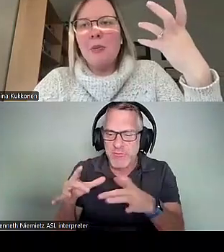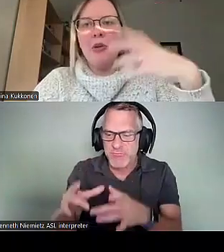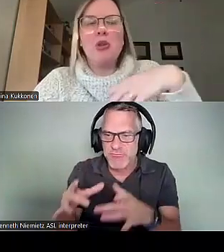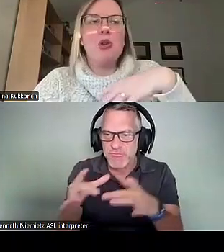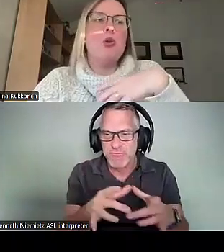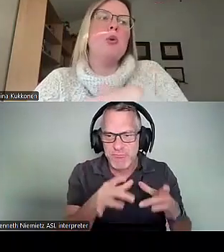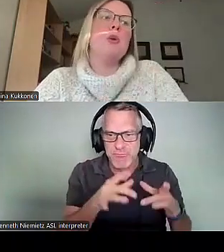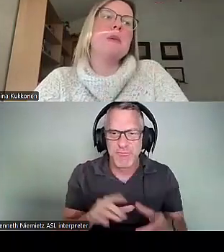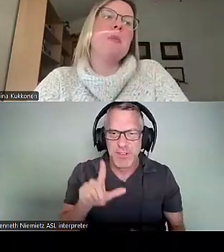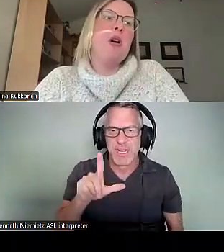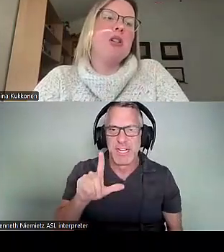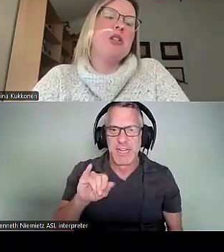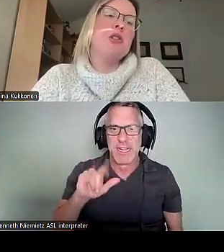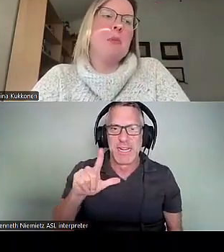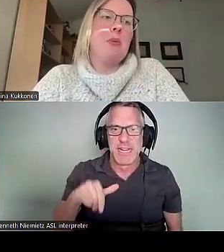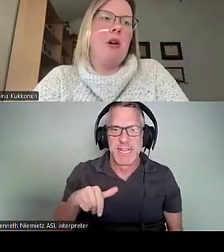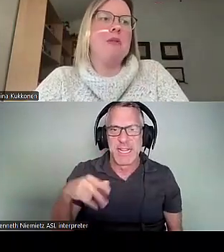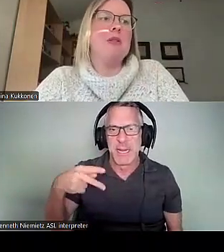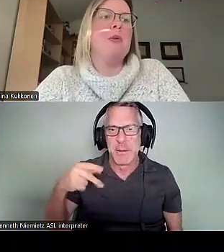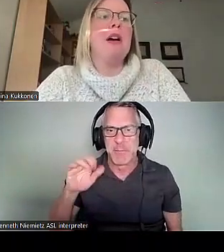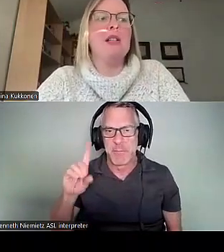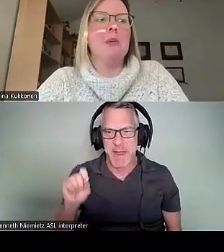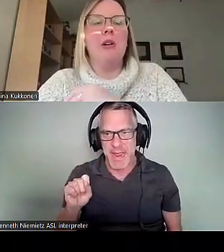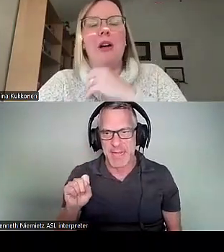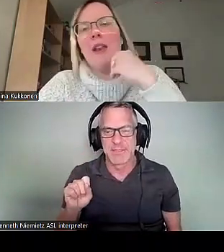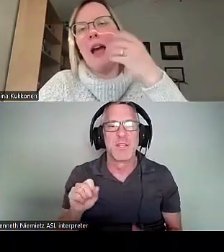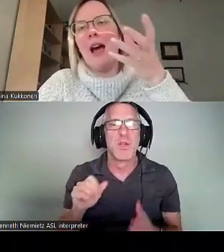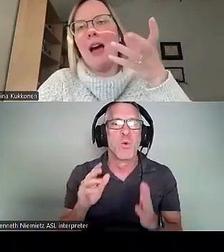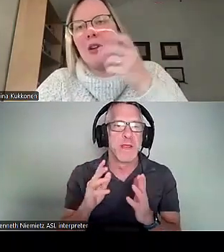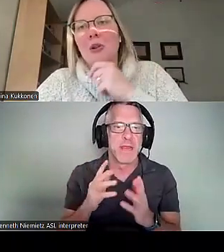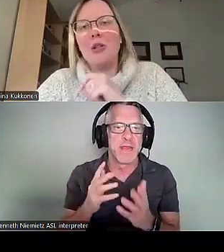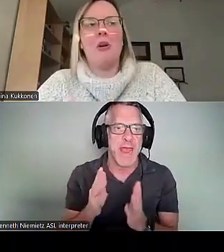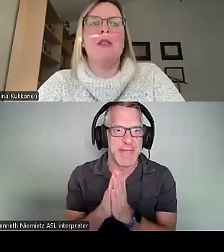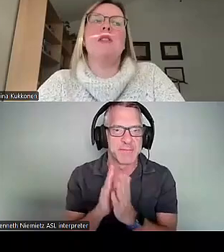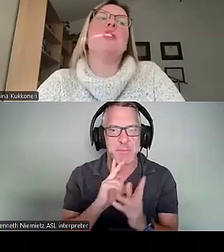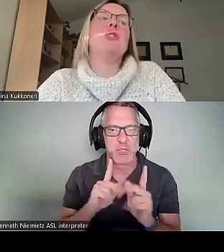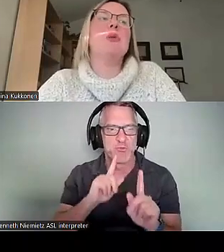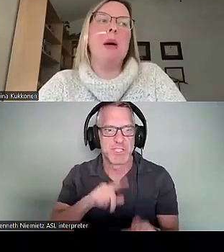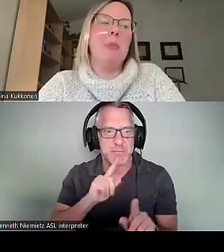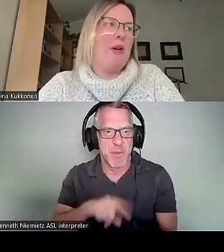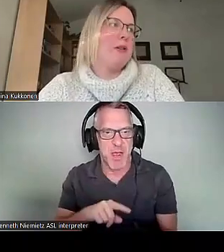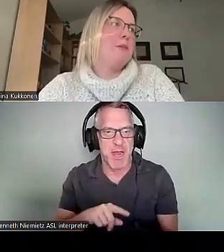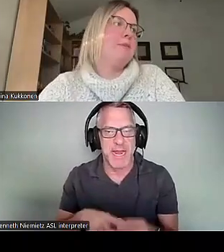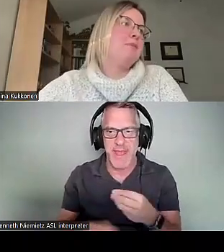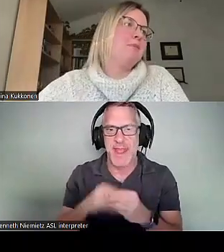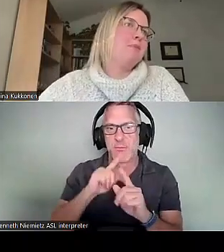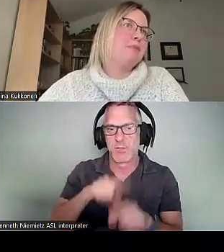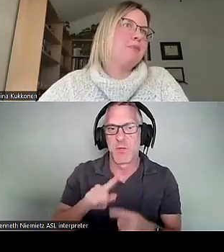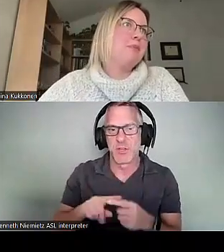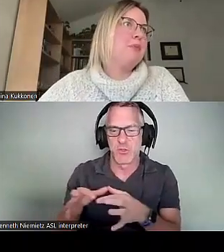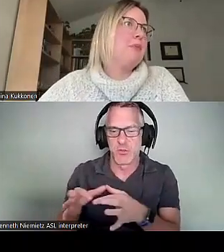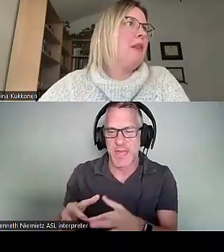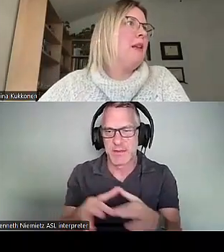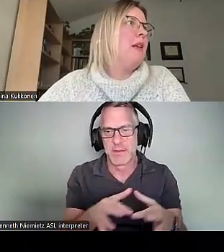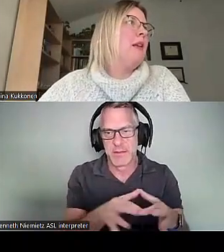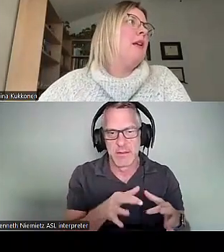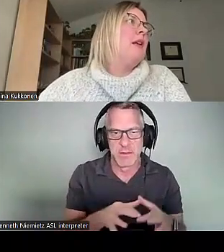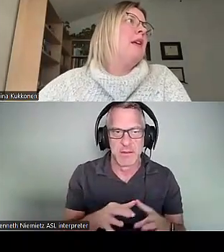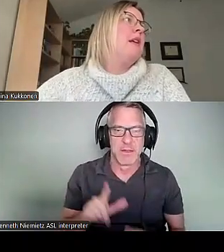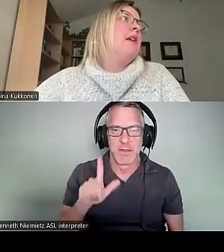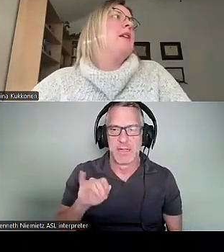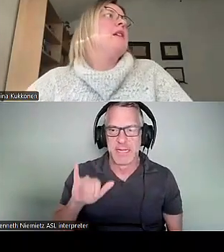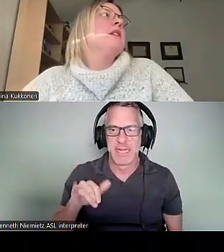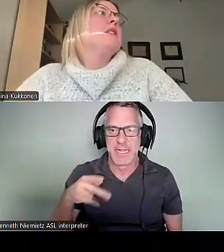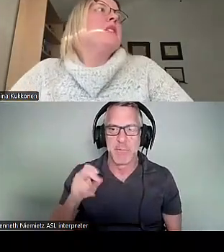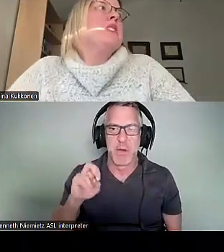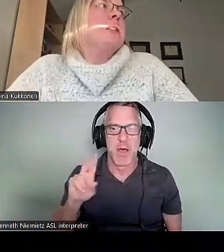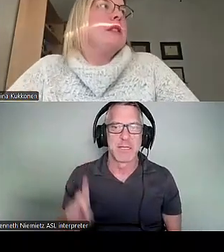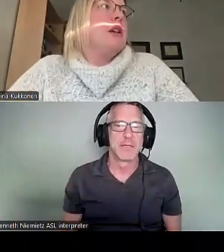people to respond to some prompts through that as well, and then add their responses to that pond.